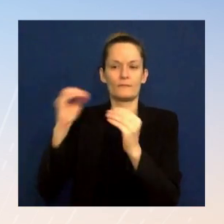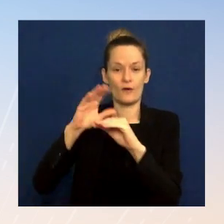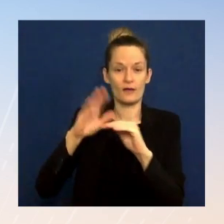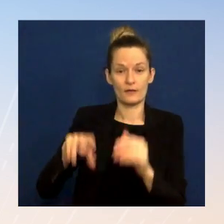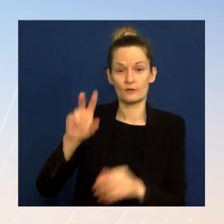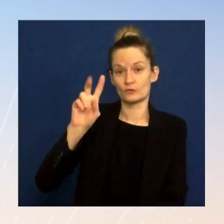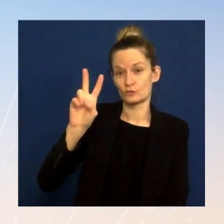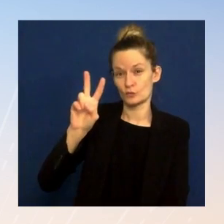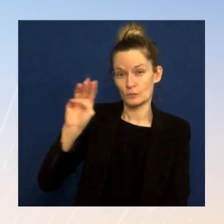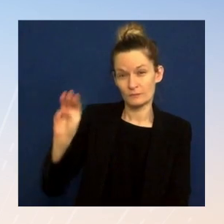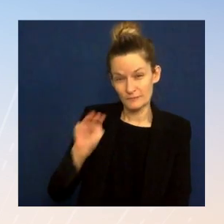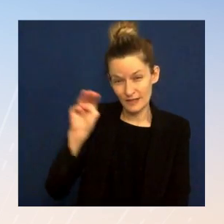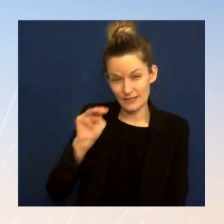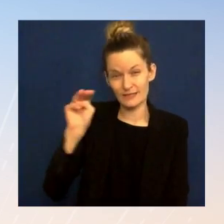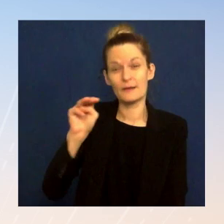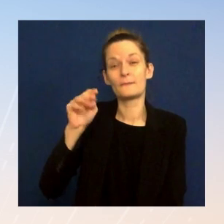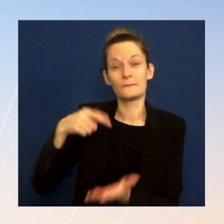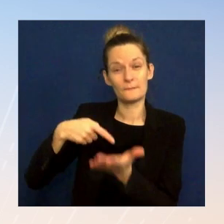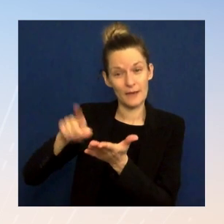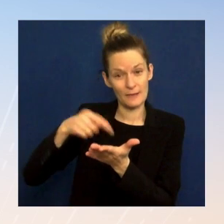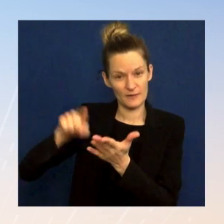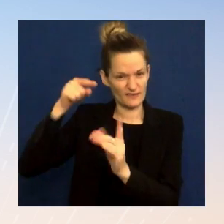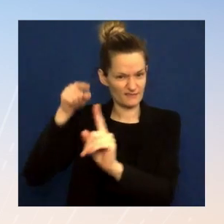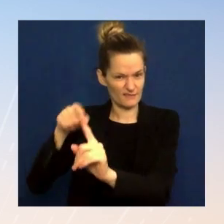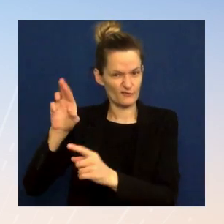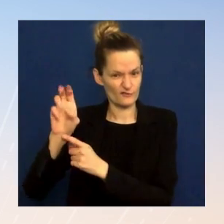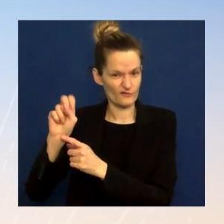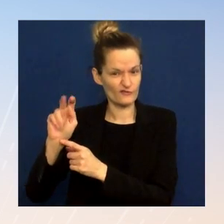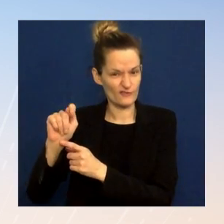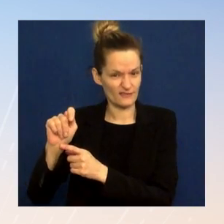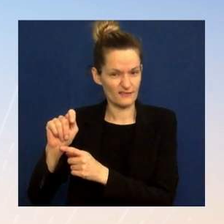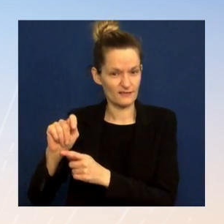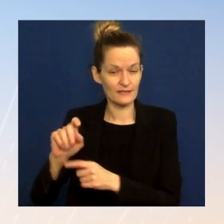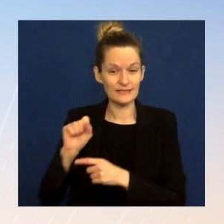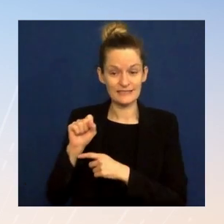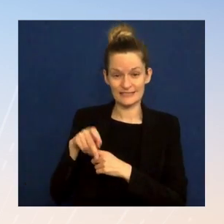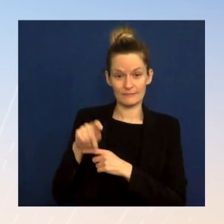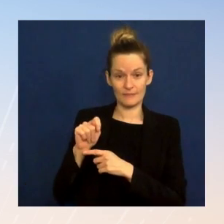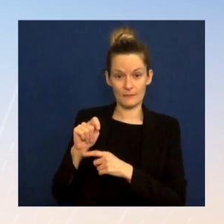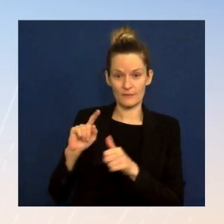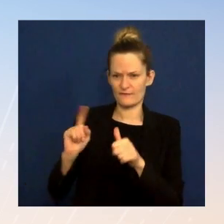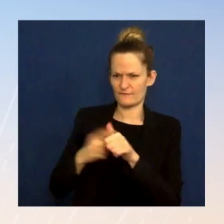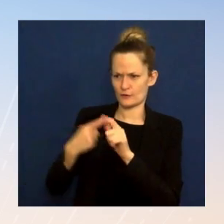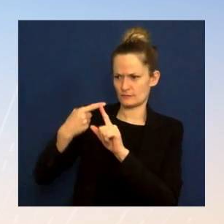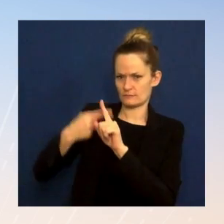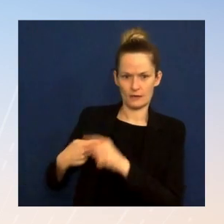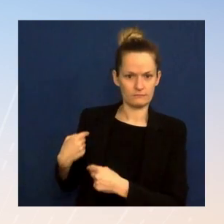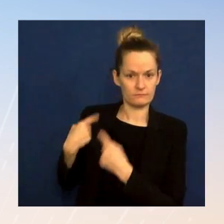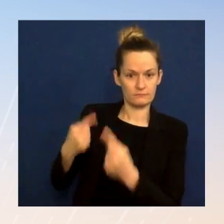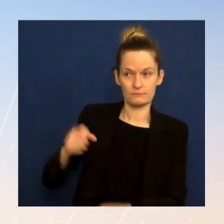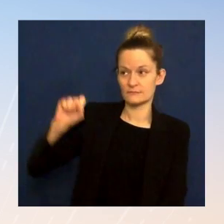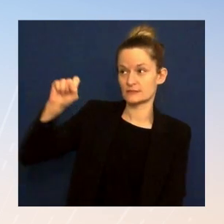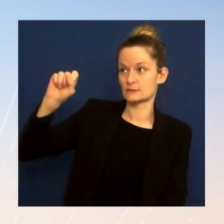In September, which marked the first month since the Supreme Court overturned the CDC's national eviction moratorium, state